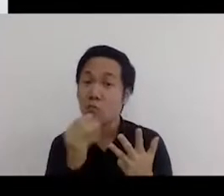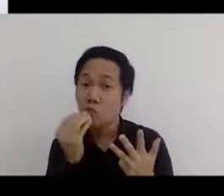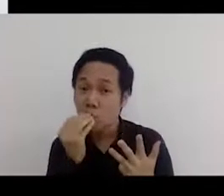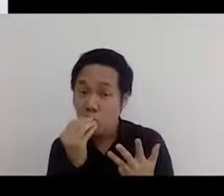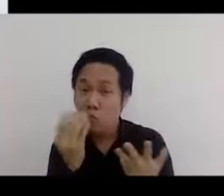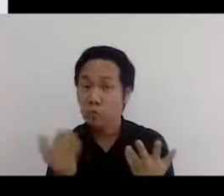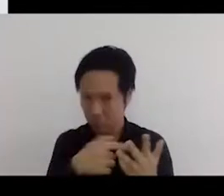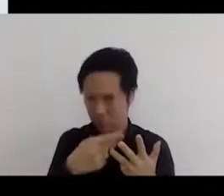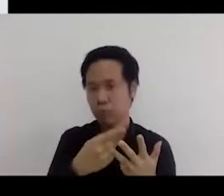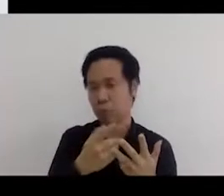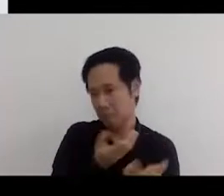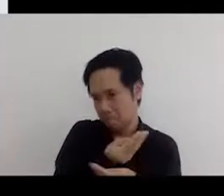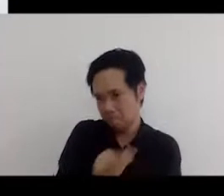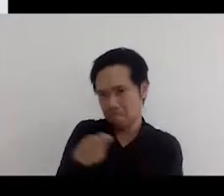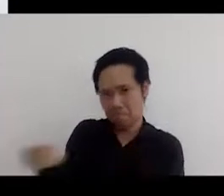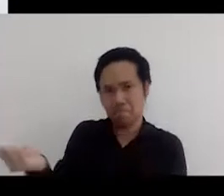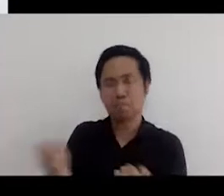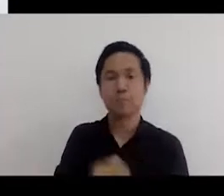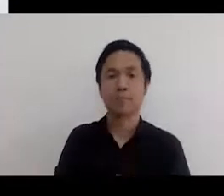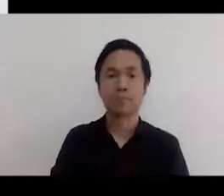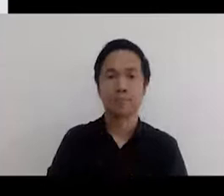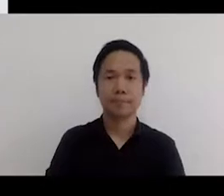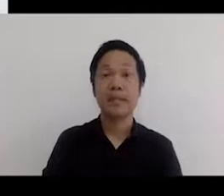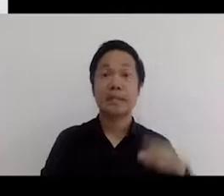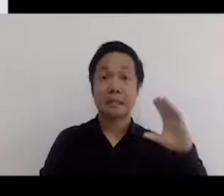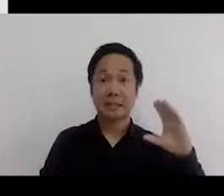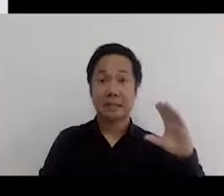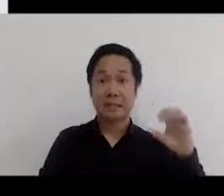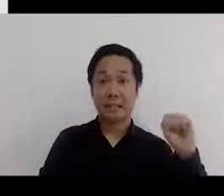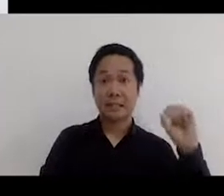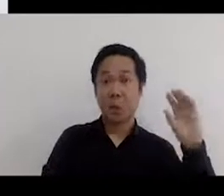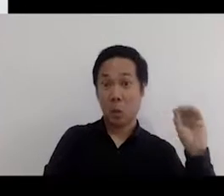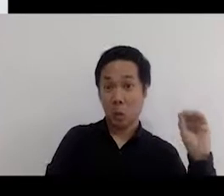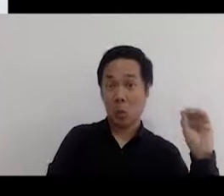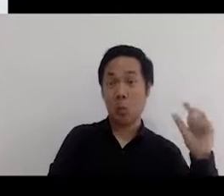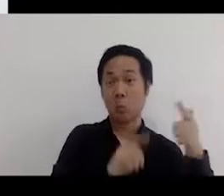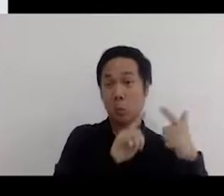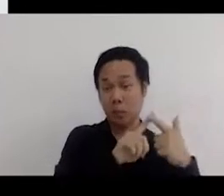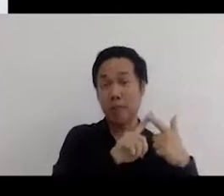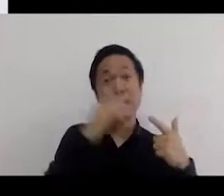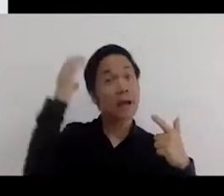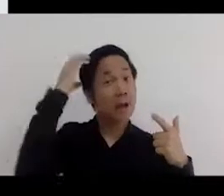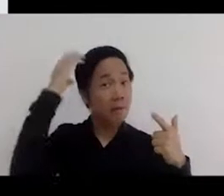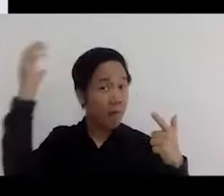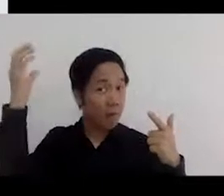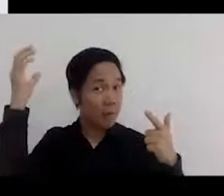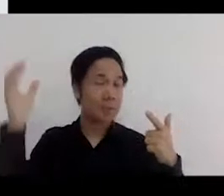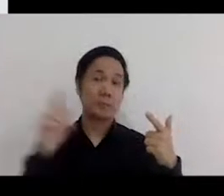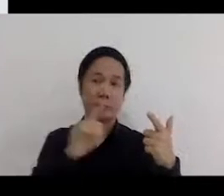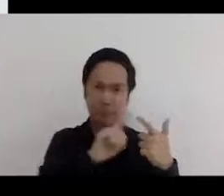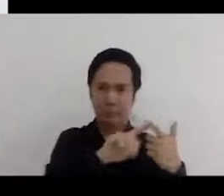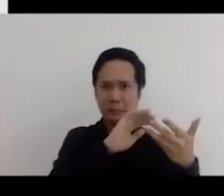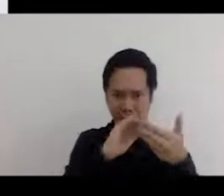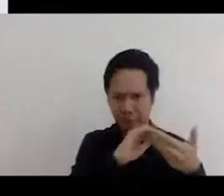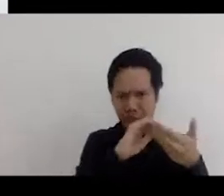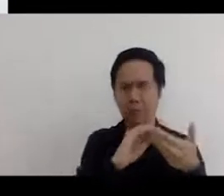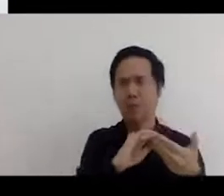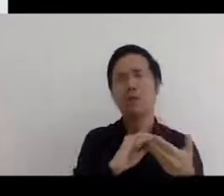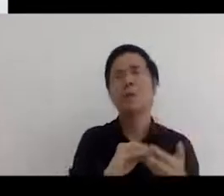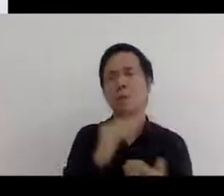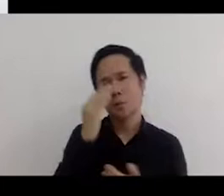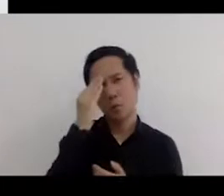to recognize and prioritize women with disabilities' access to food and medical services.